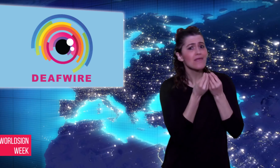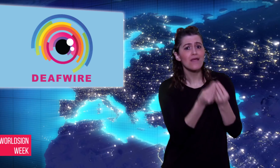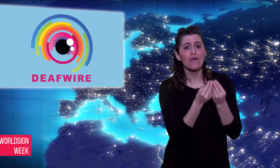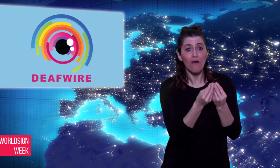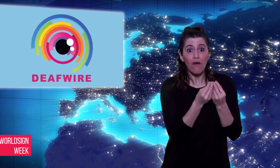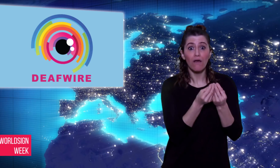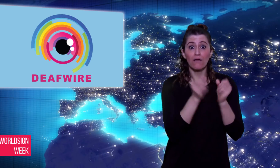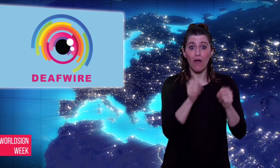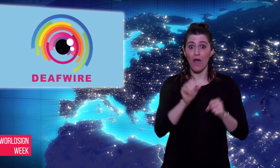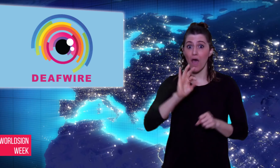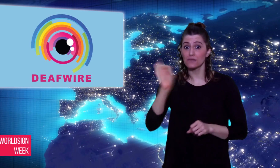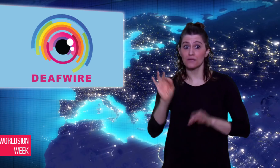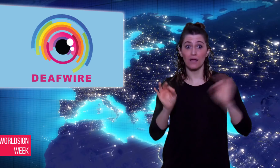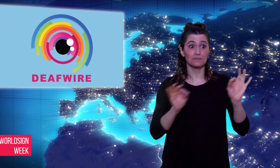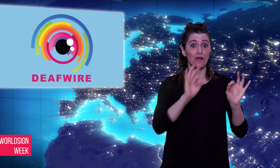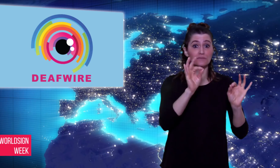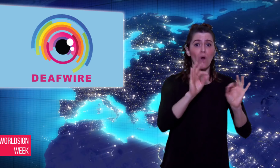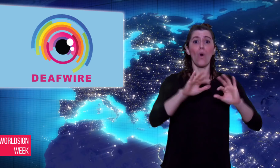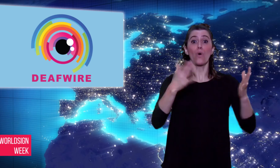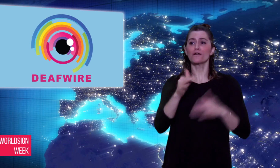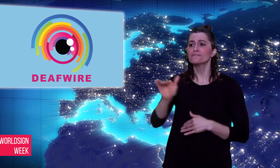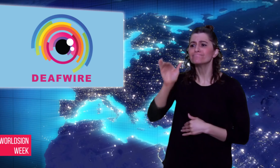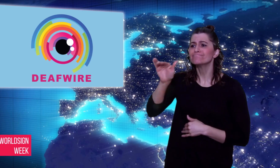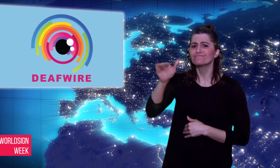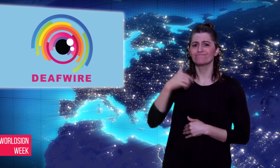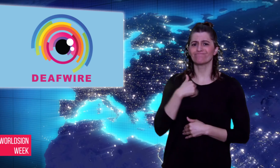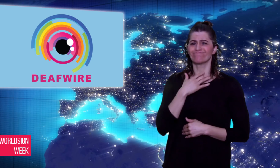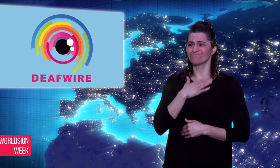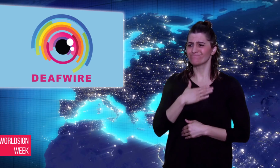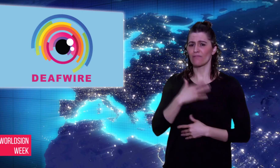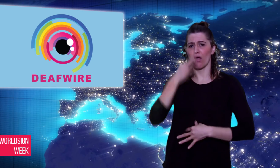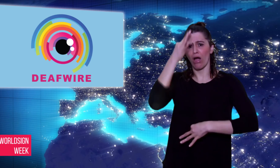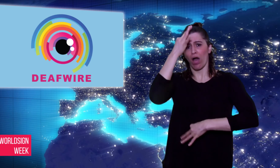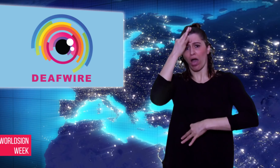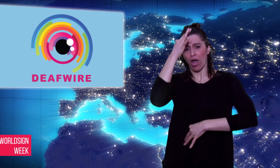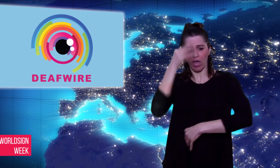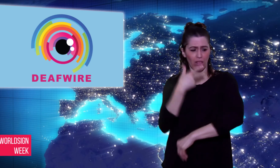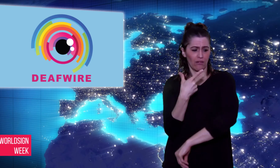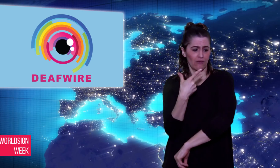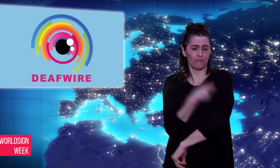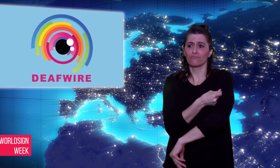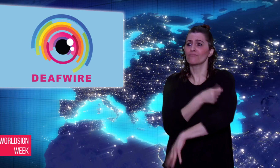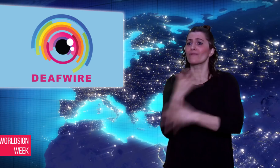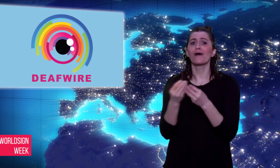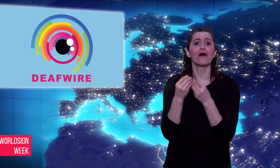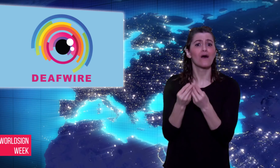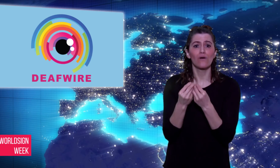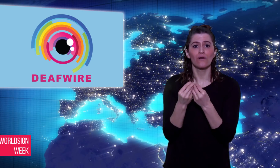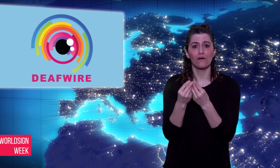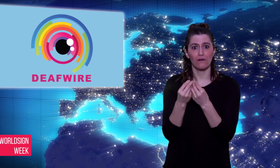services are available Mondays through